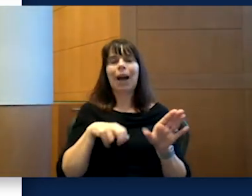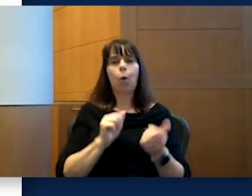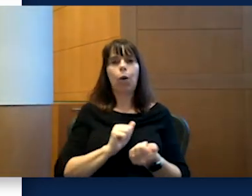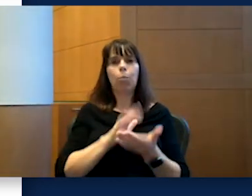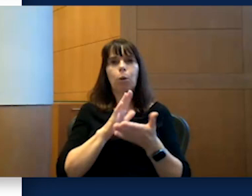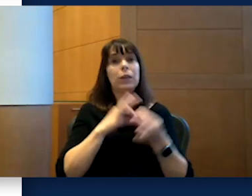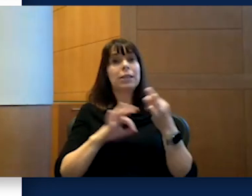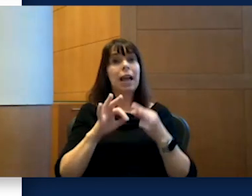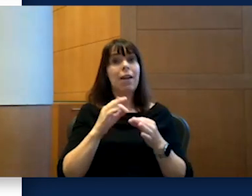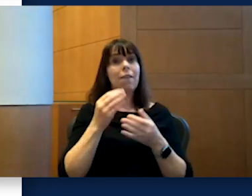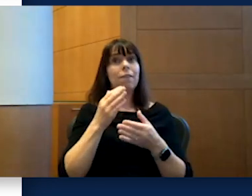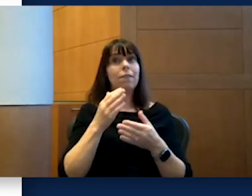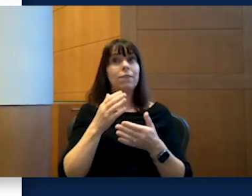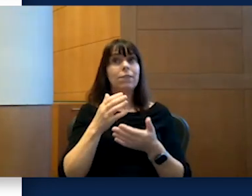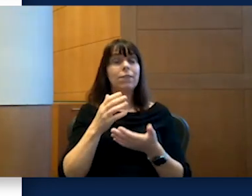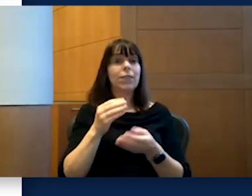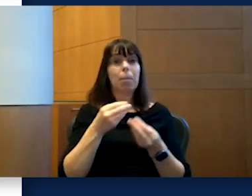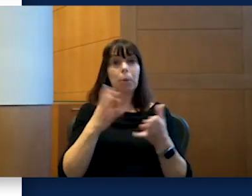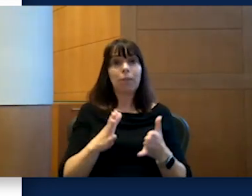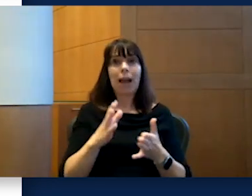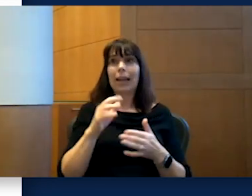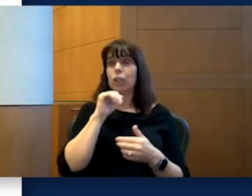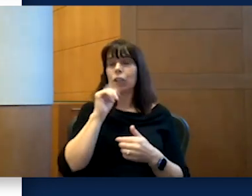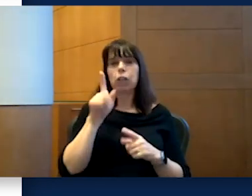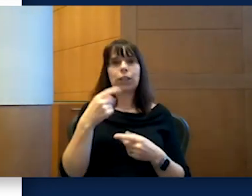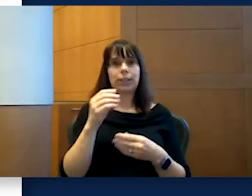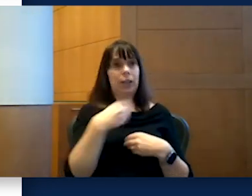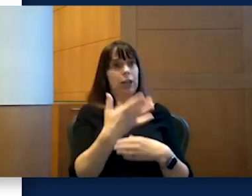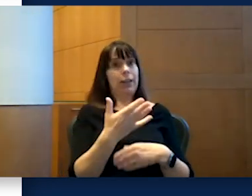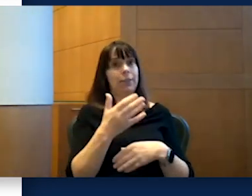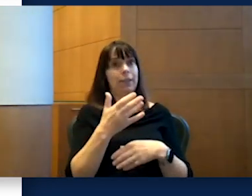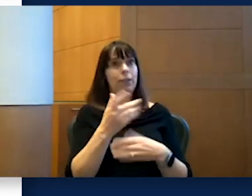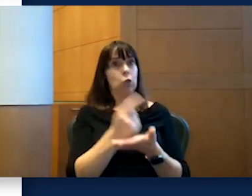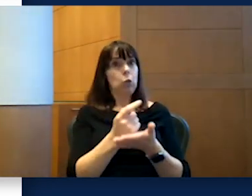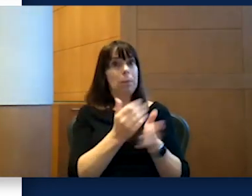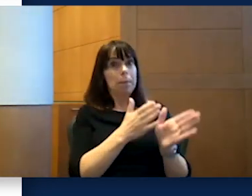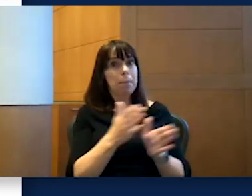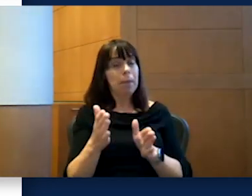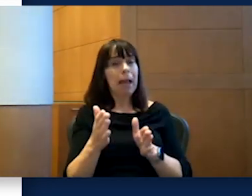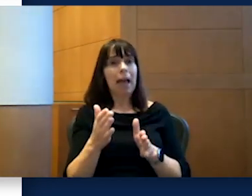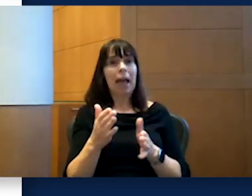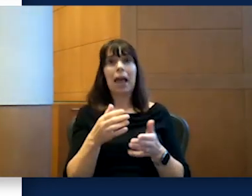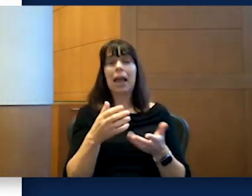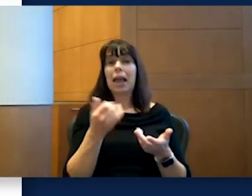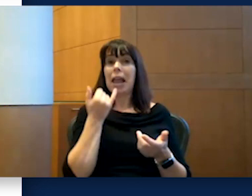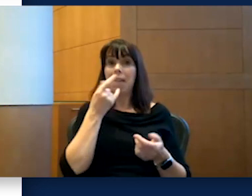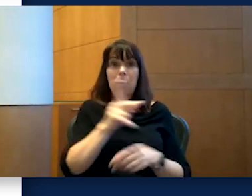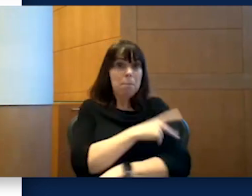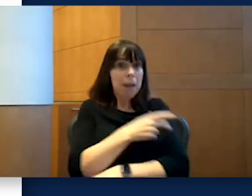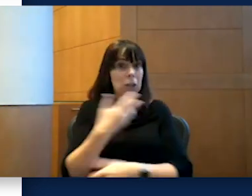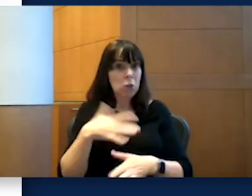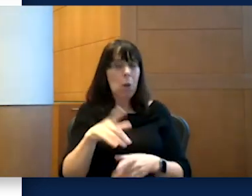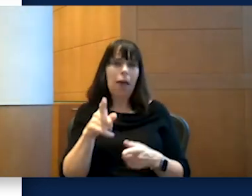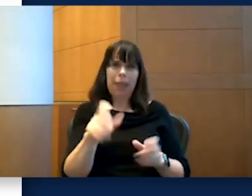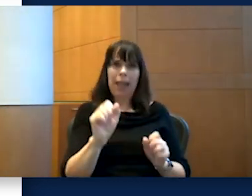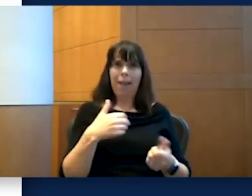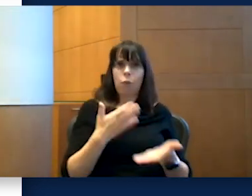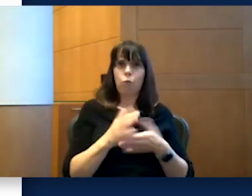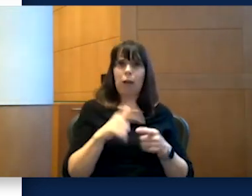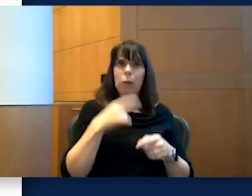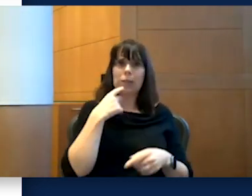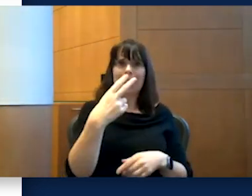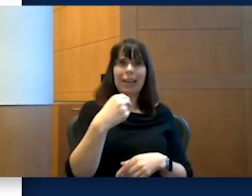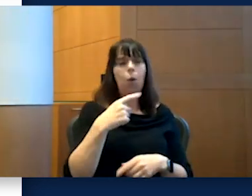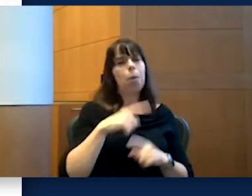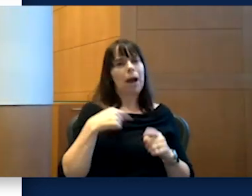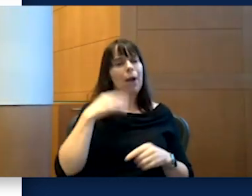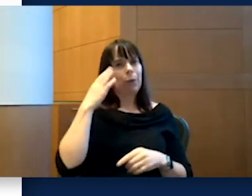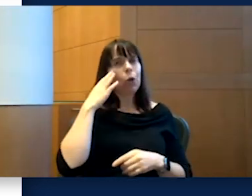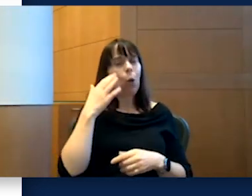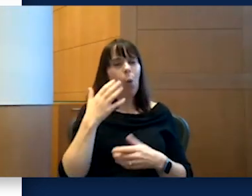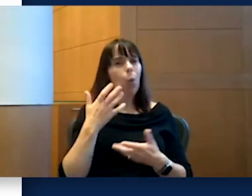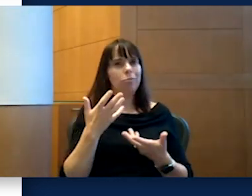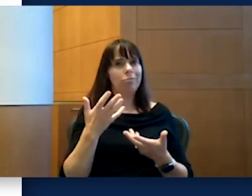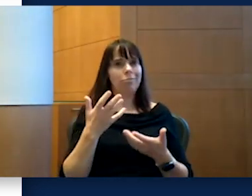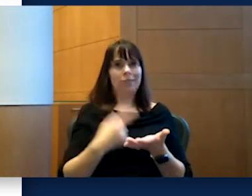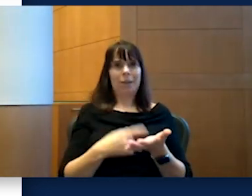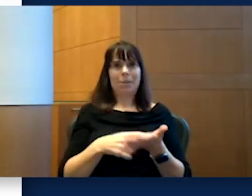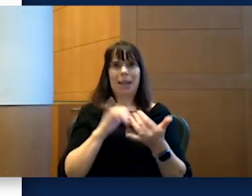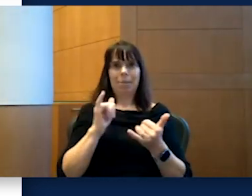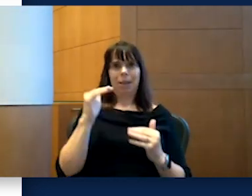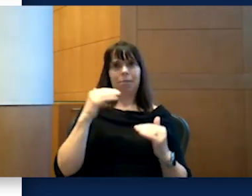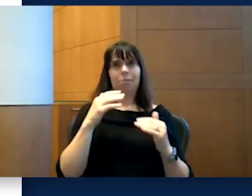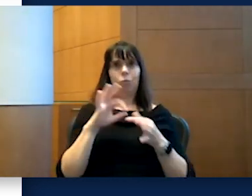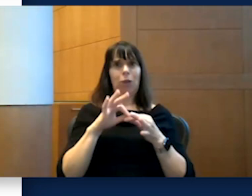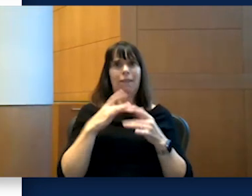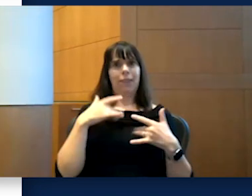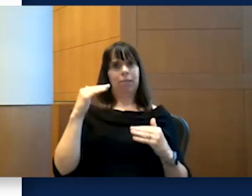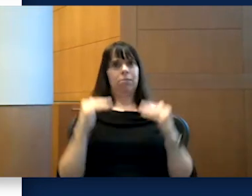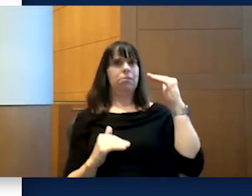But we know there are power differentials in the patient-doctor relationship which can make it difficult to really voice a concern with a recommended plan.